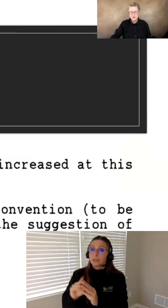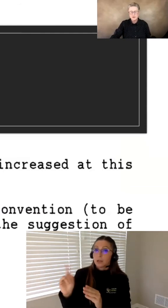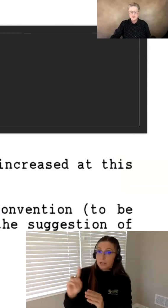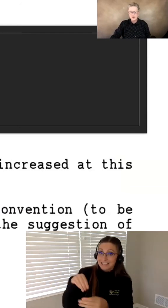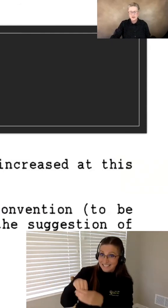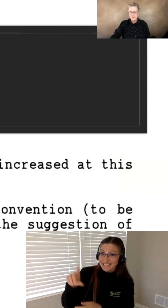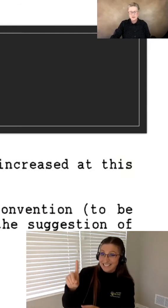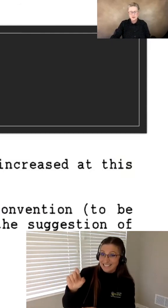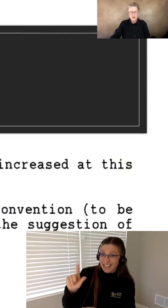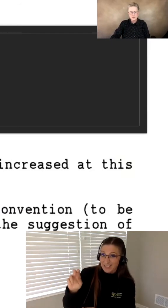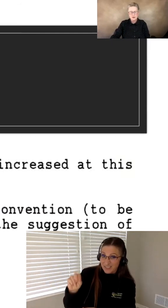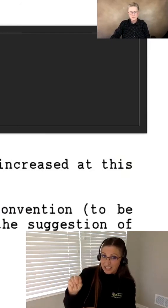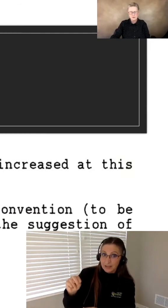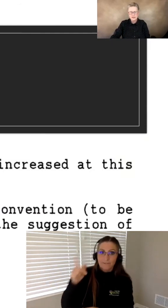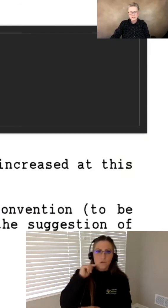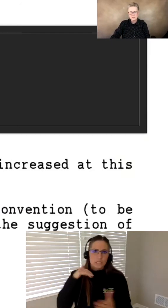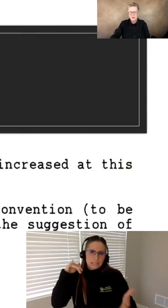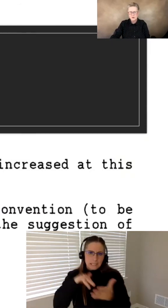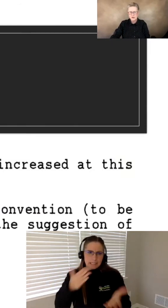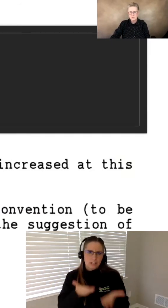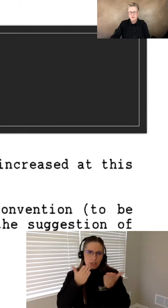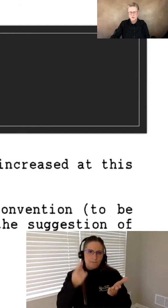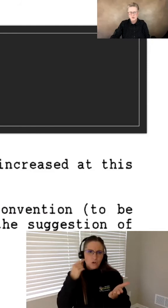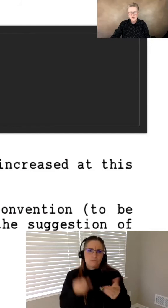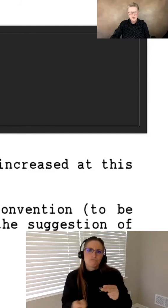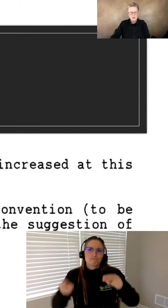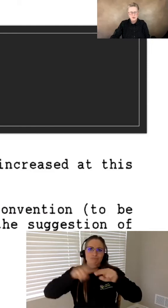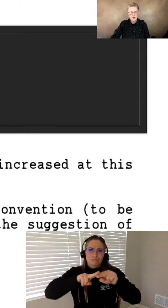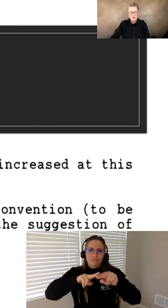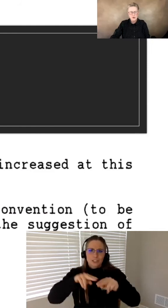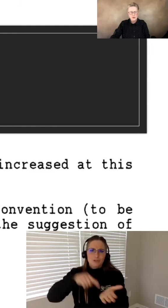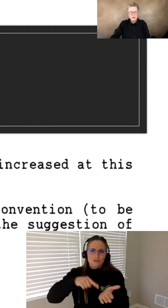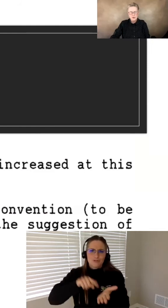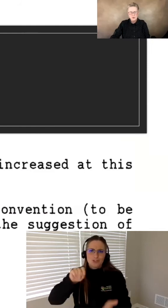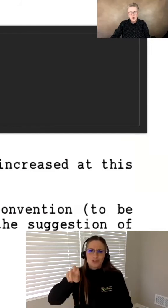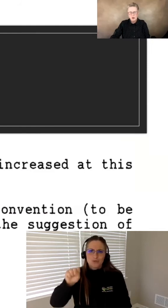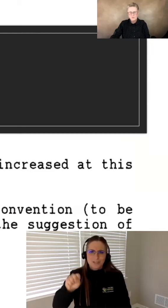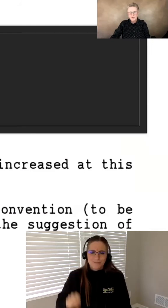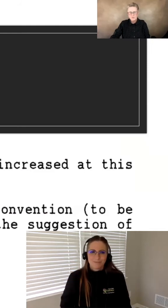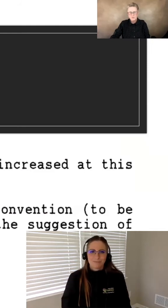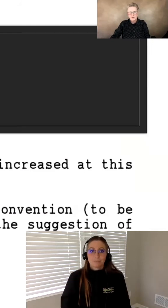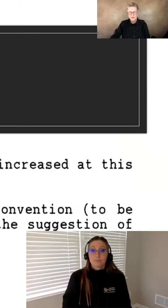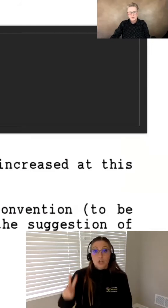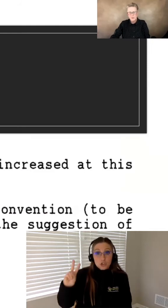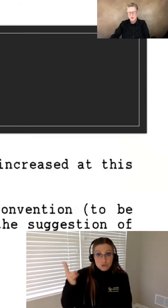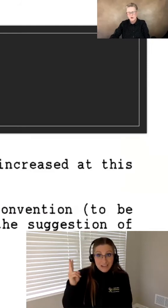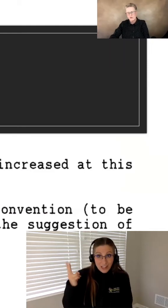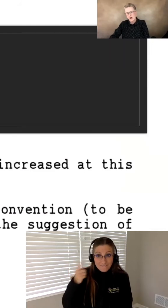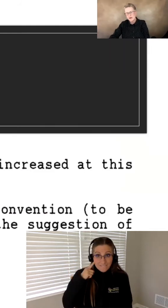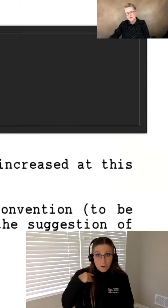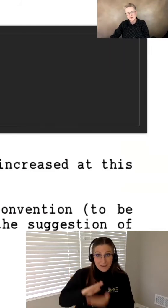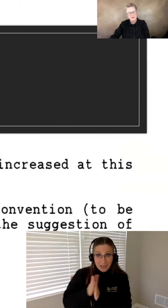to study the suggestion of raising membership dues so two dollar fee to be a member of RID, I just